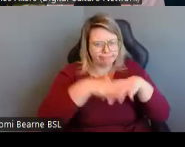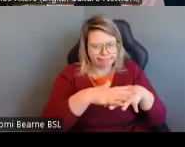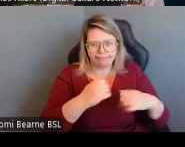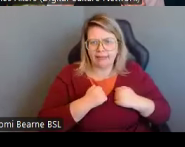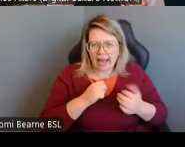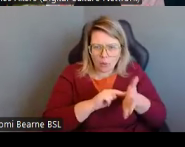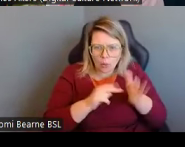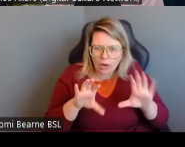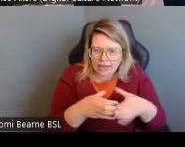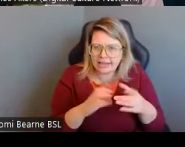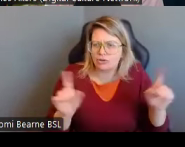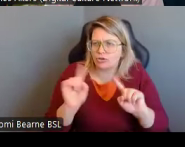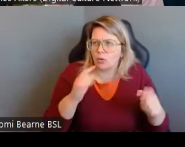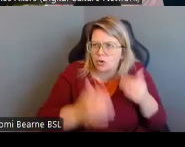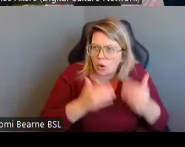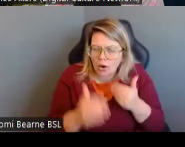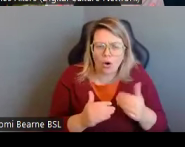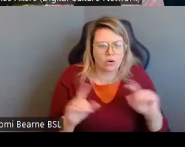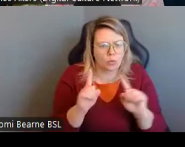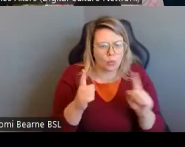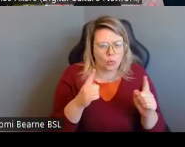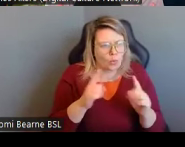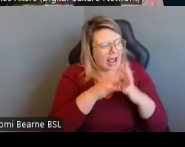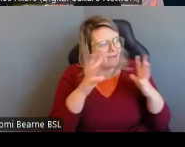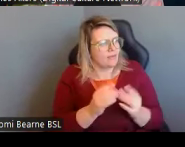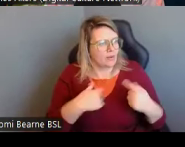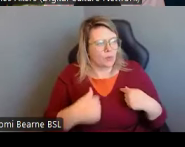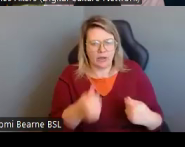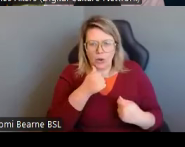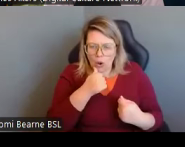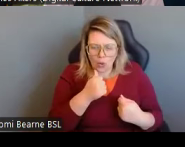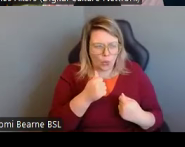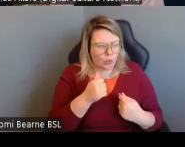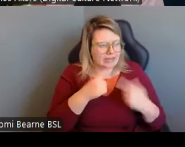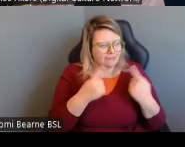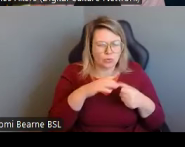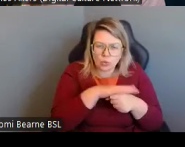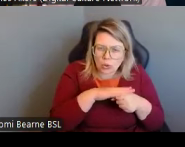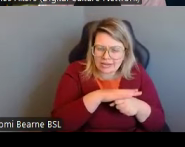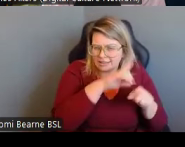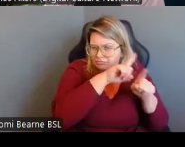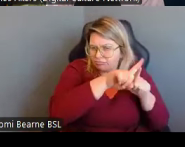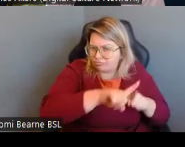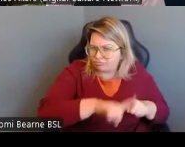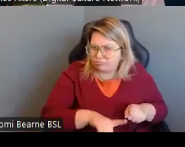all the information that you know, and all the depth of context that you have as staff members of the organization